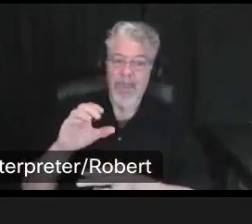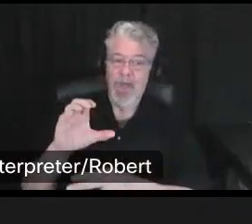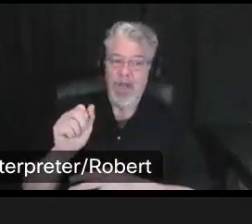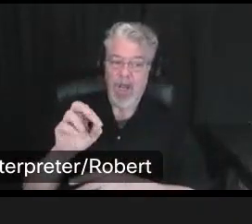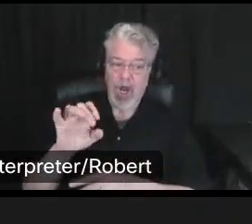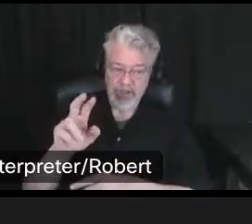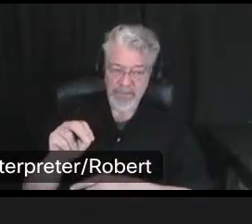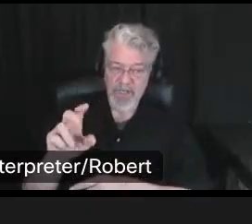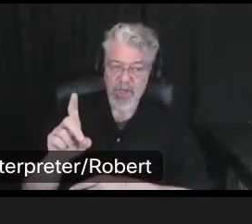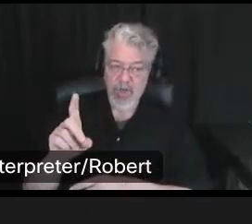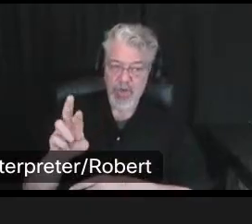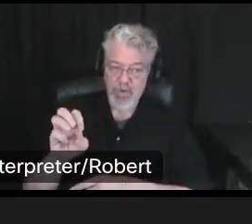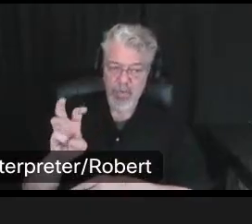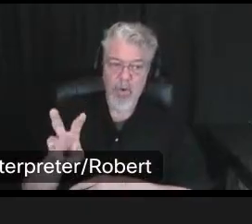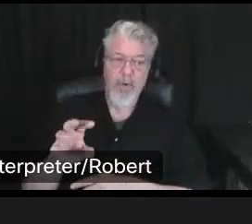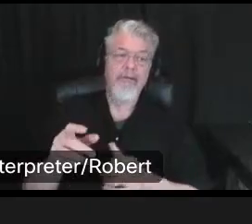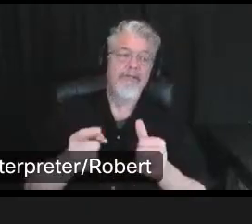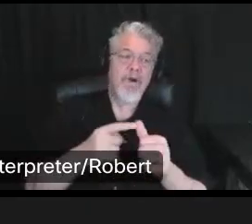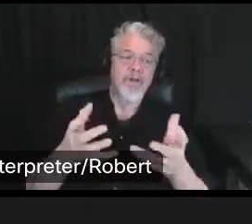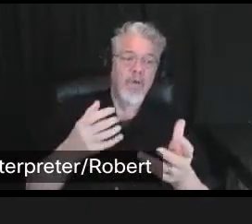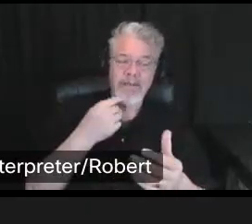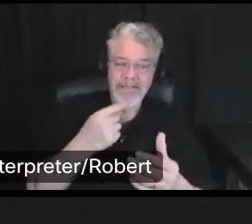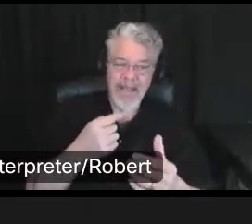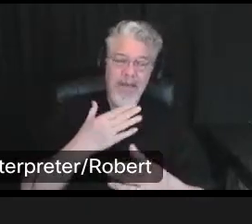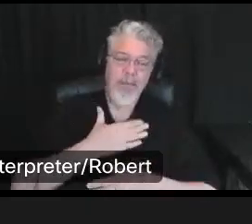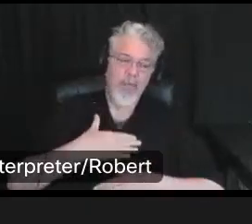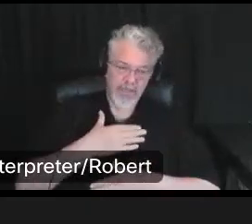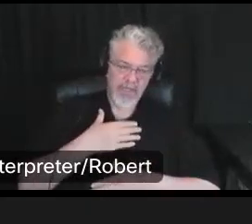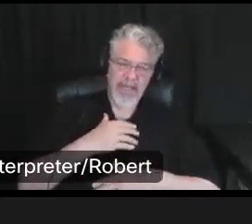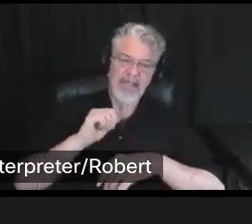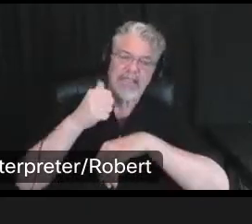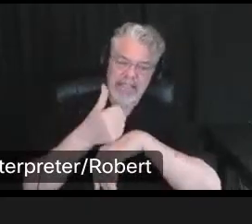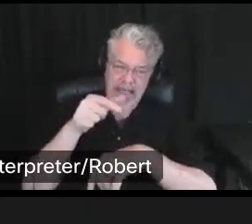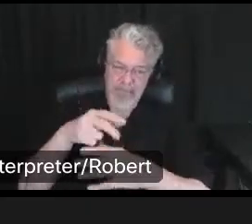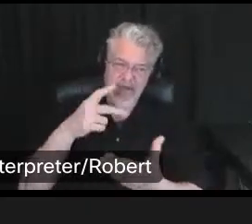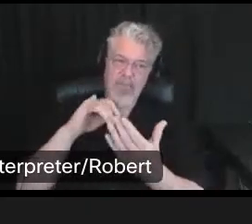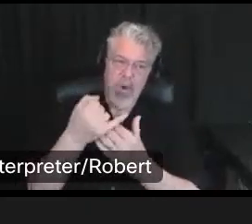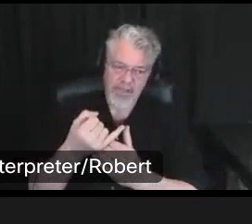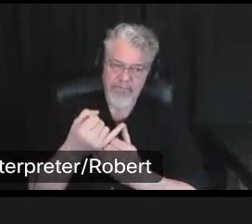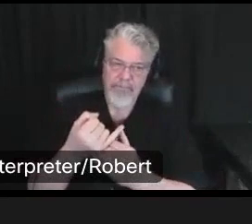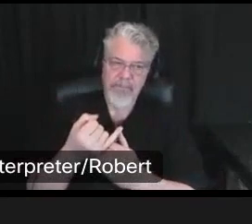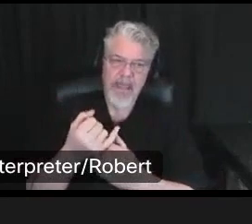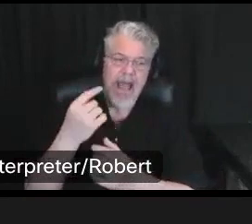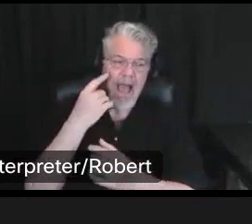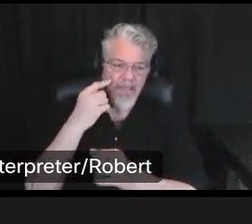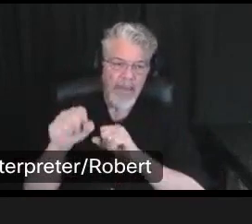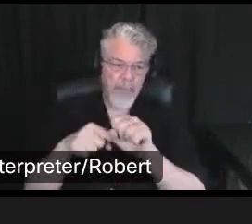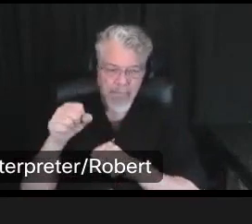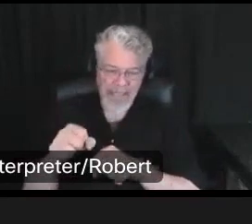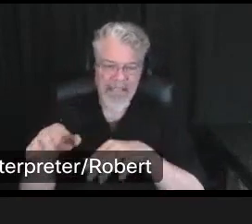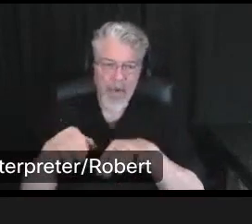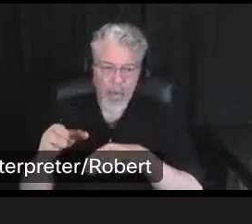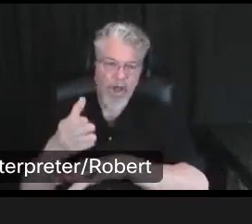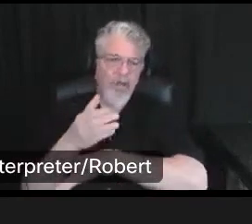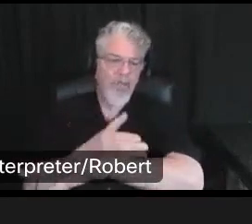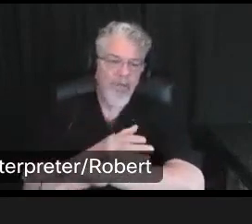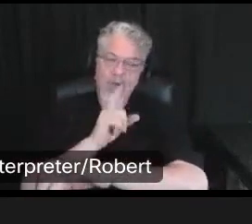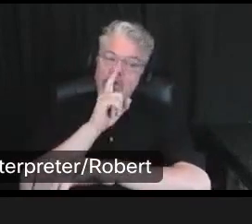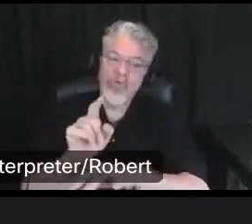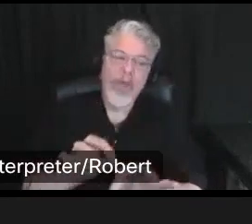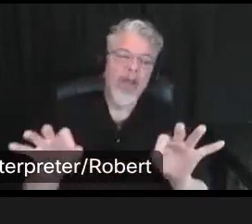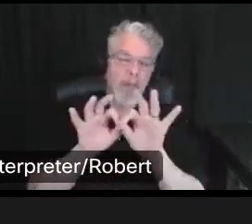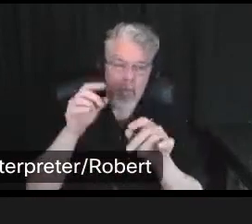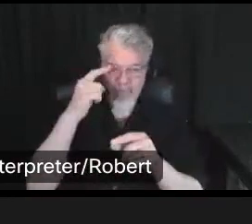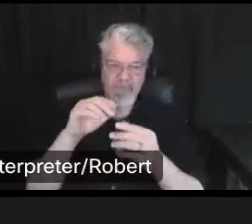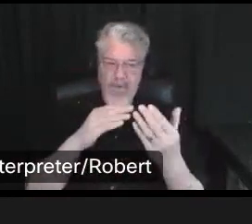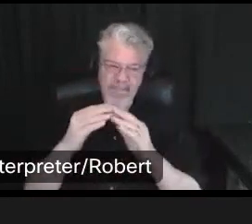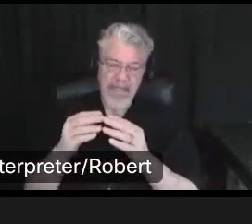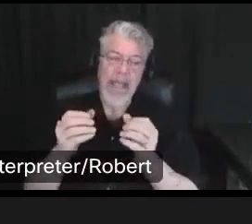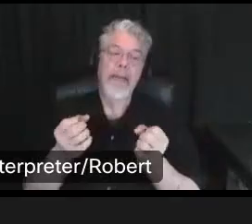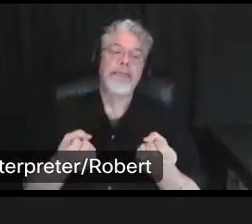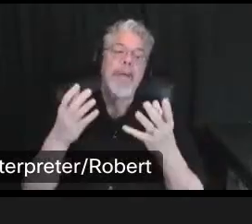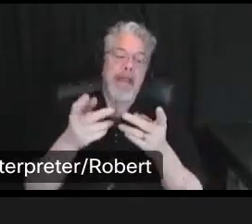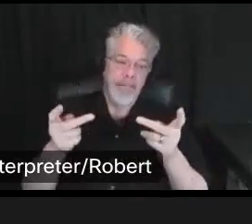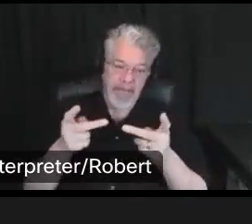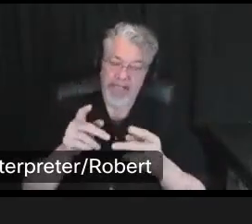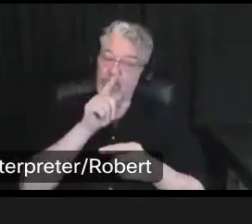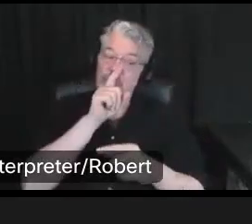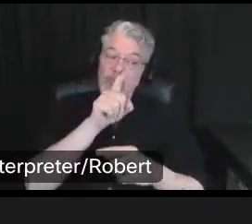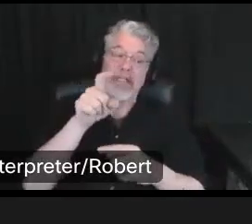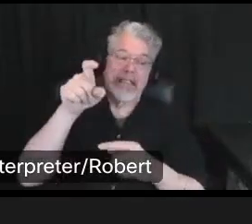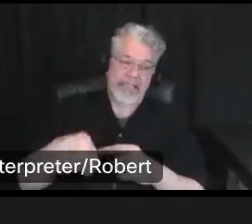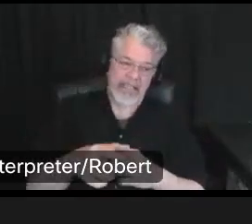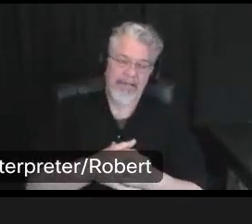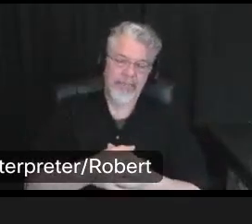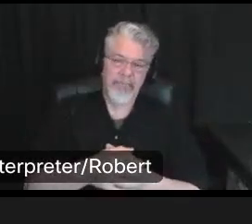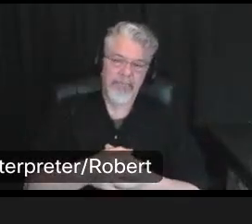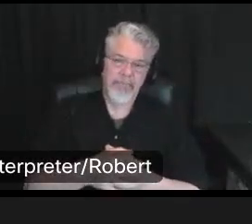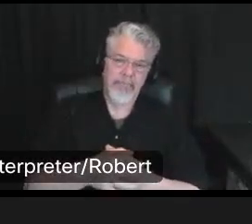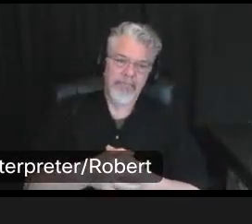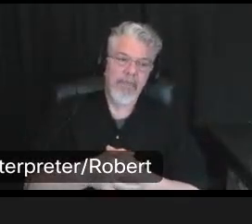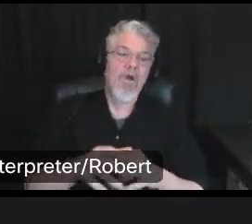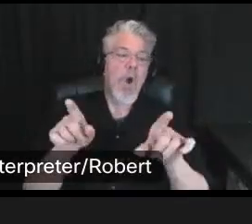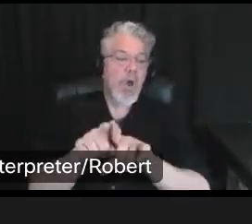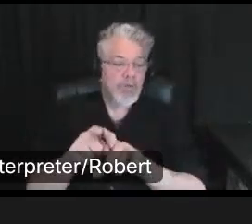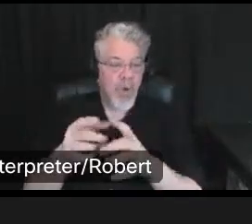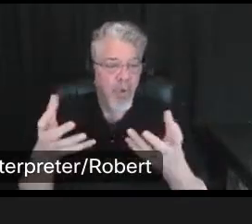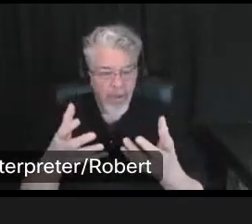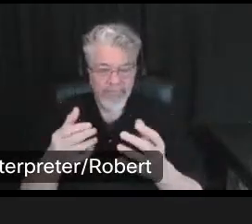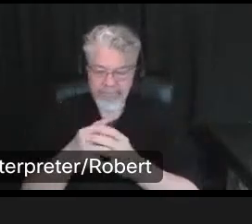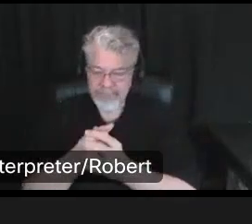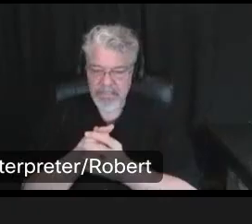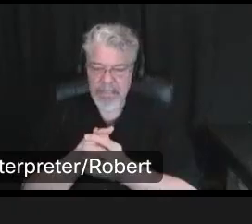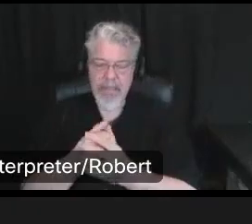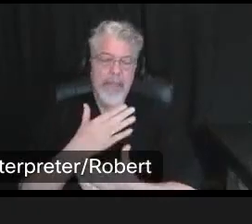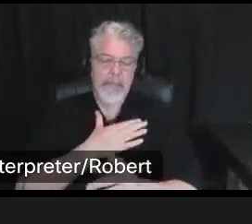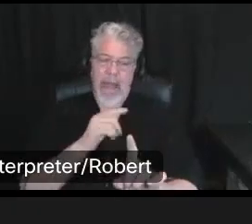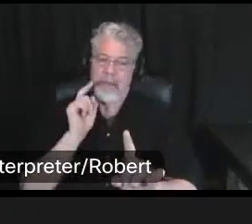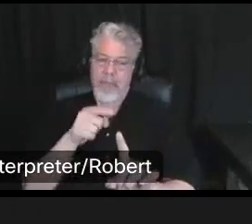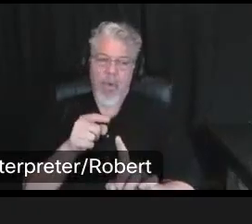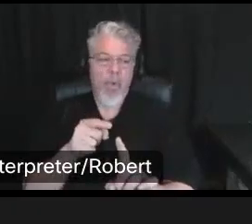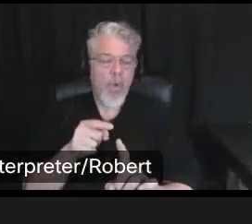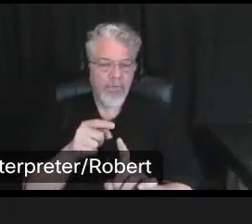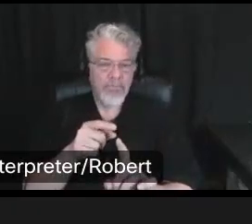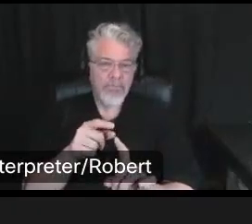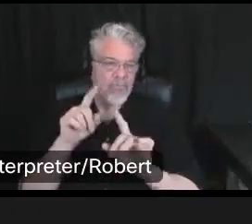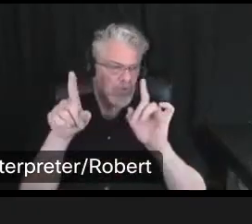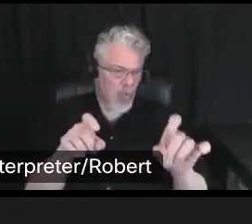And 1st of all, I want to say I appreciate the framing of this project. I think bicycle and pedestrian improvements are very important for the city and in many places very much needed. Also wanna just make my point, maybe it's a question as well.